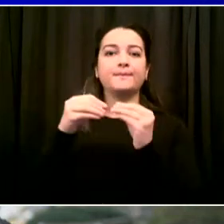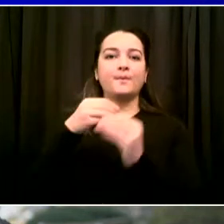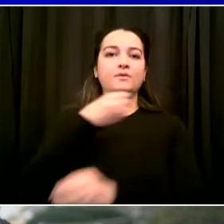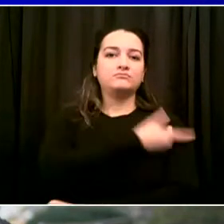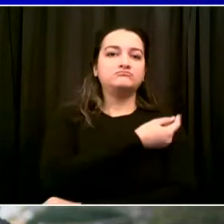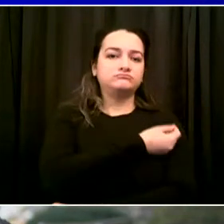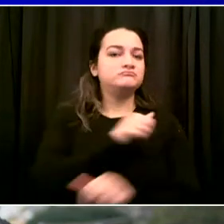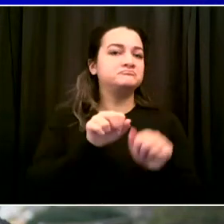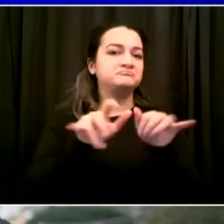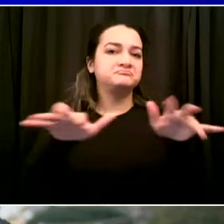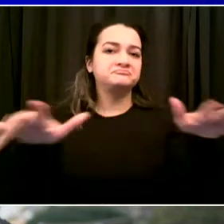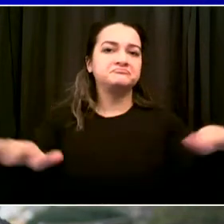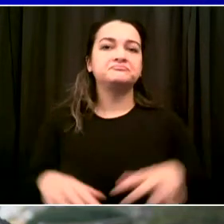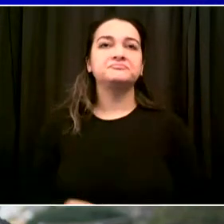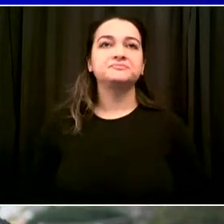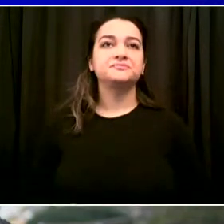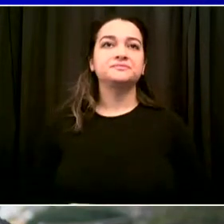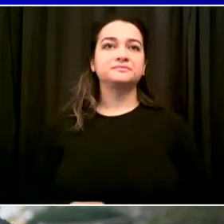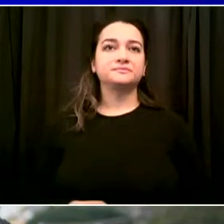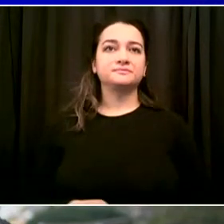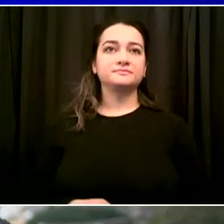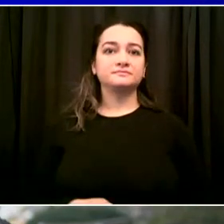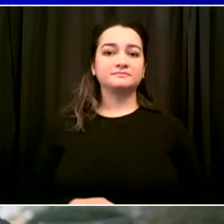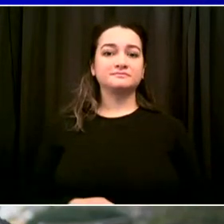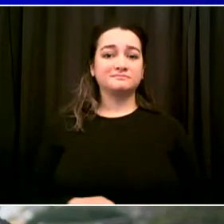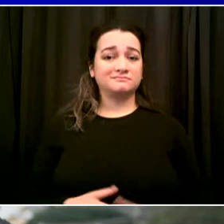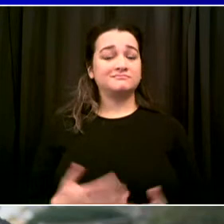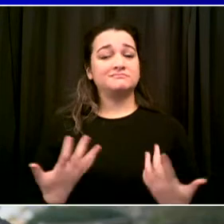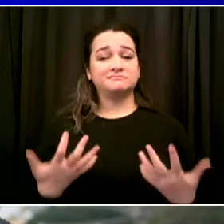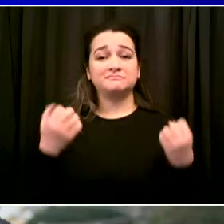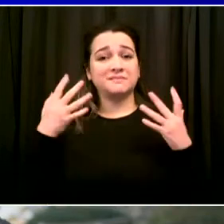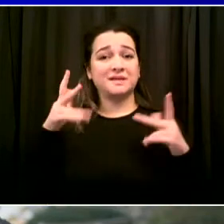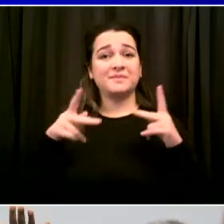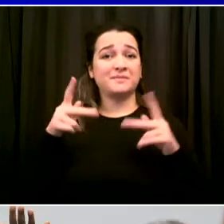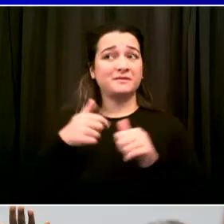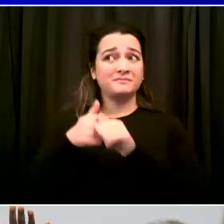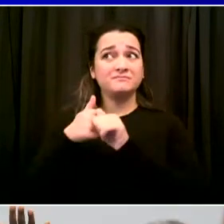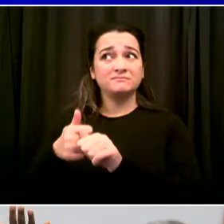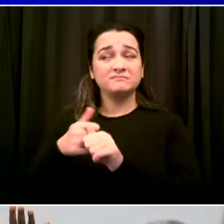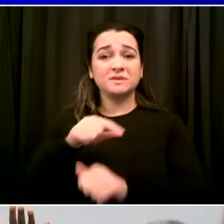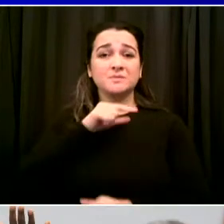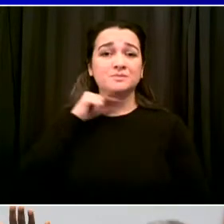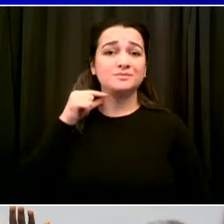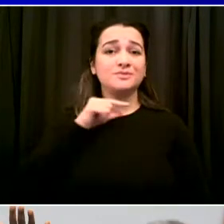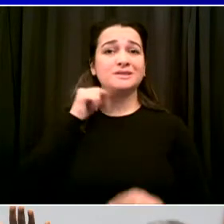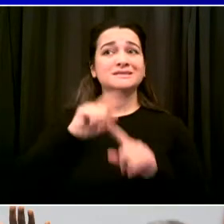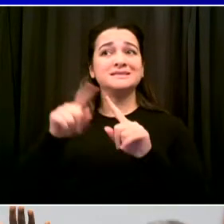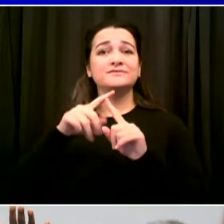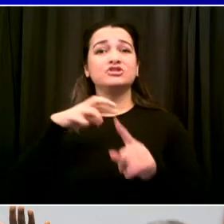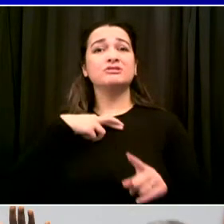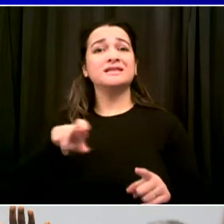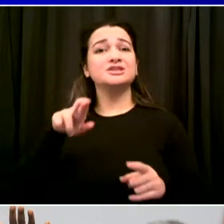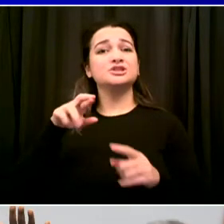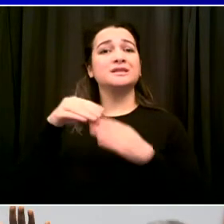BELIEVE IN YOU IN A VERY